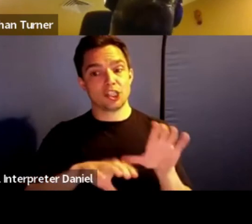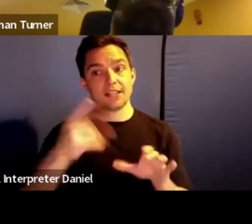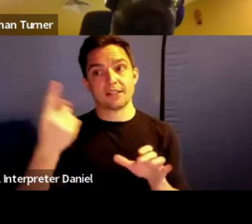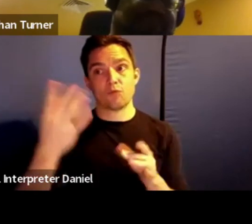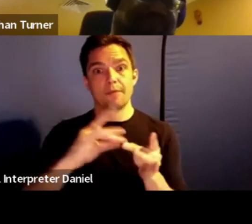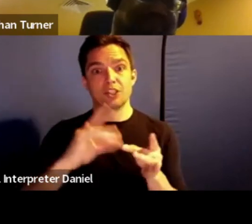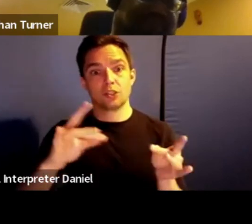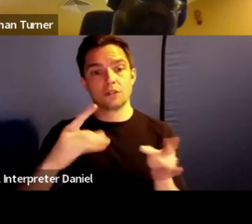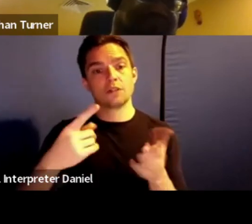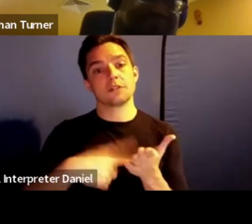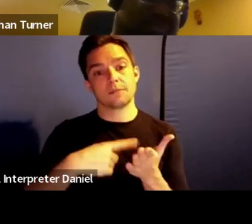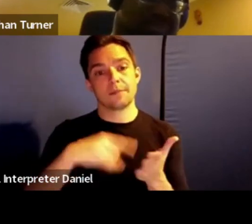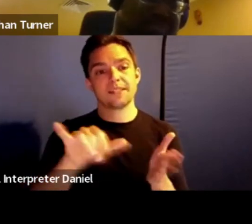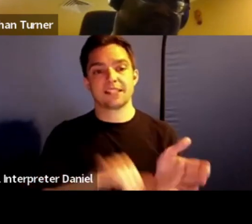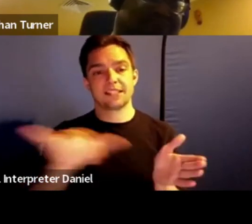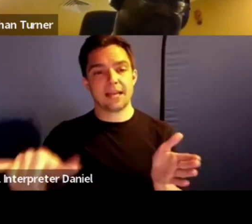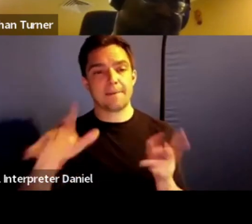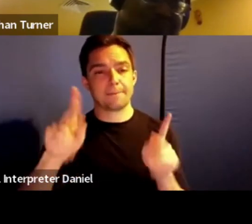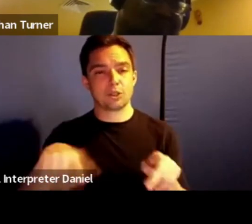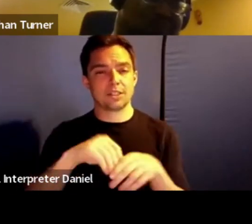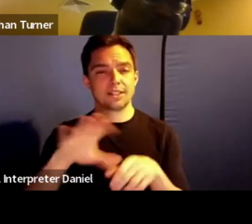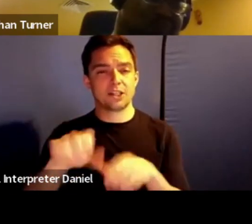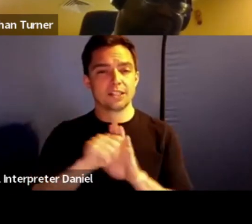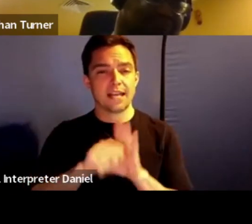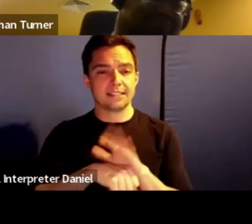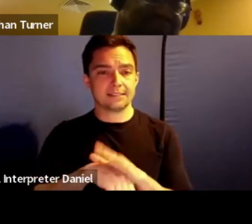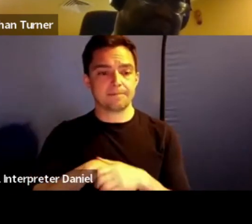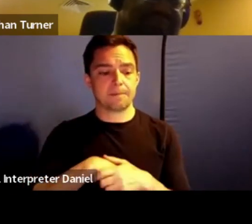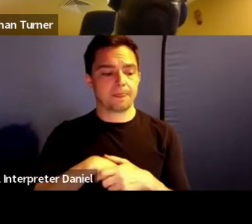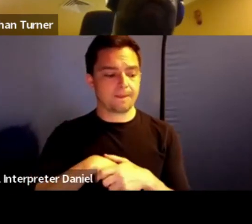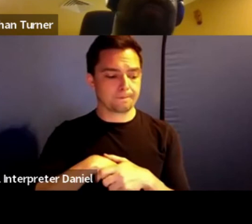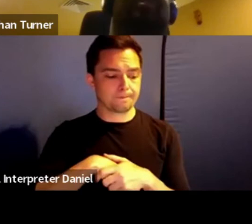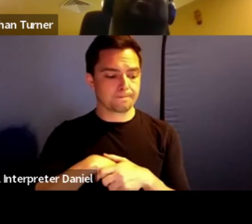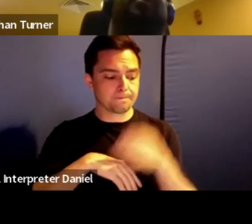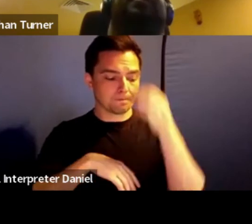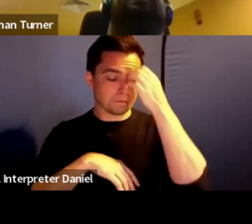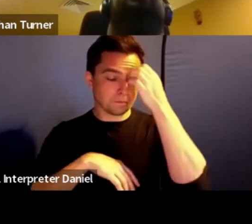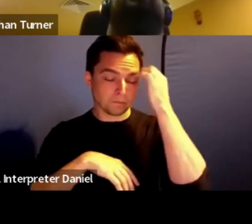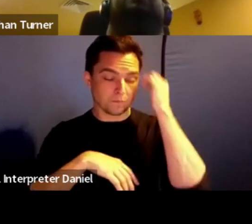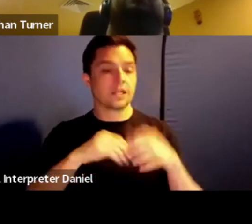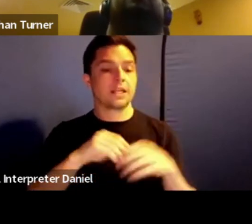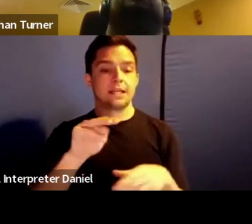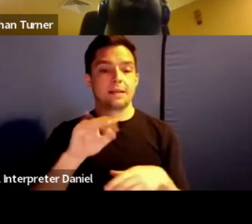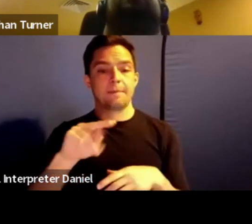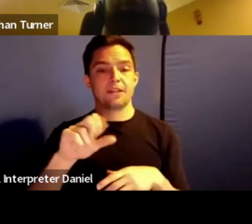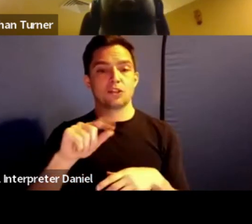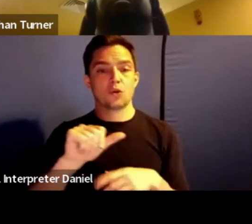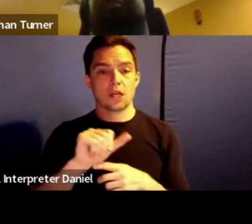that sometimes it is the same person in their state. In Minnesota, the support planner